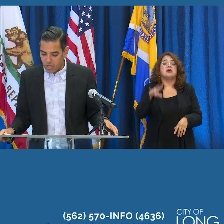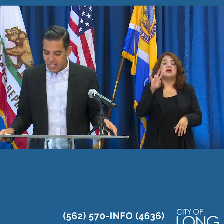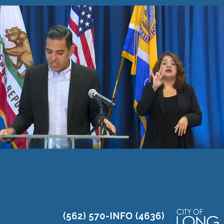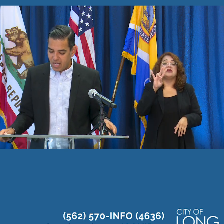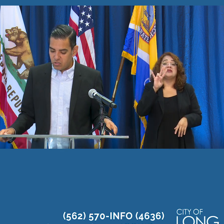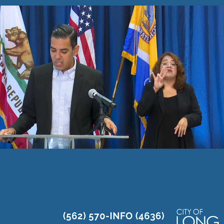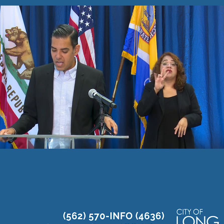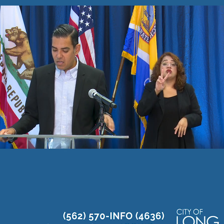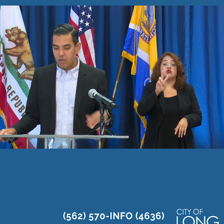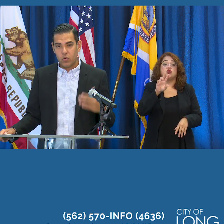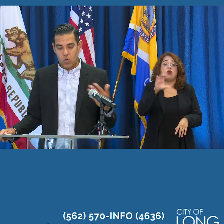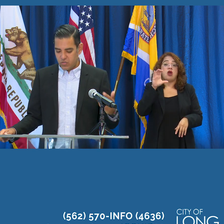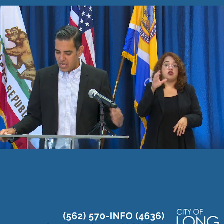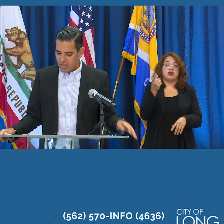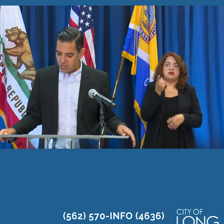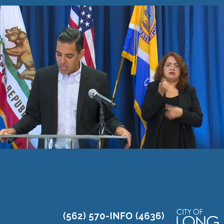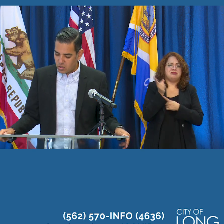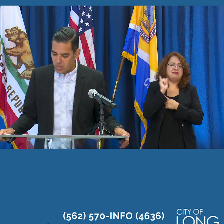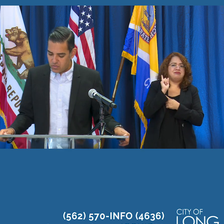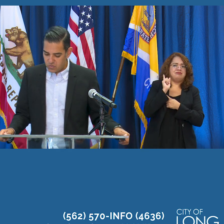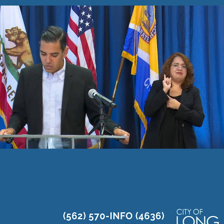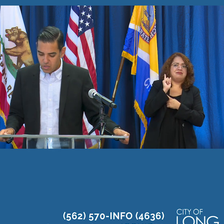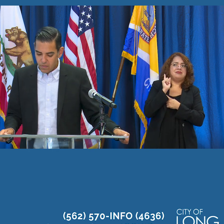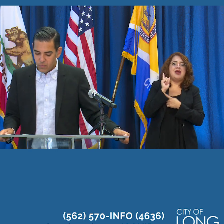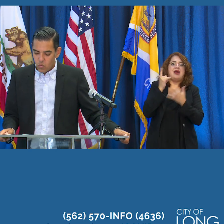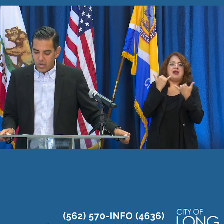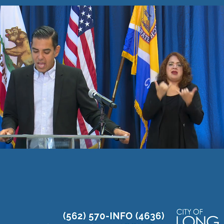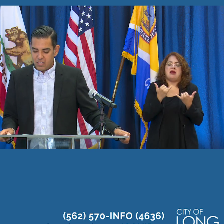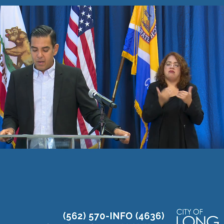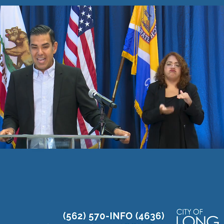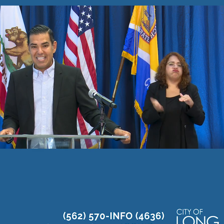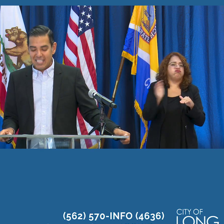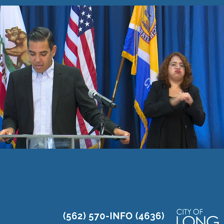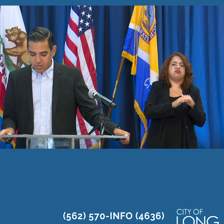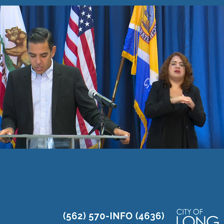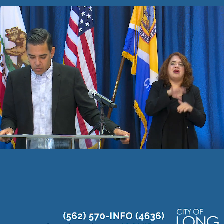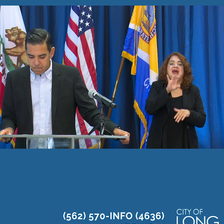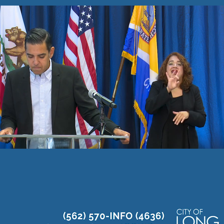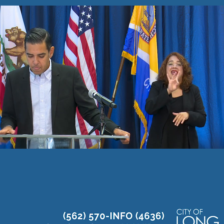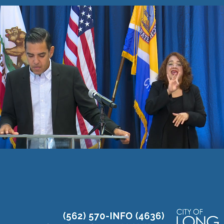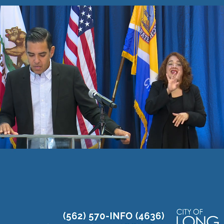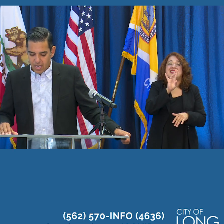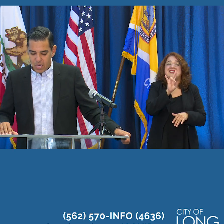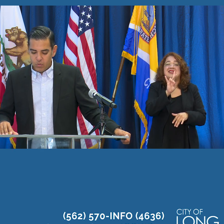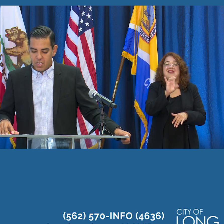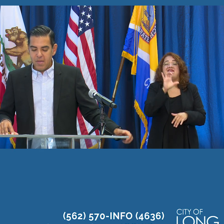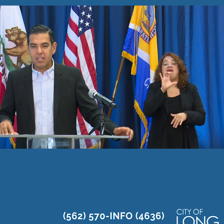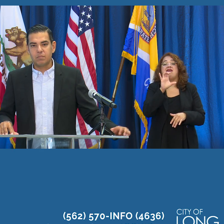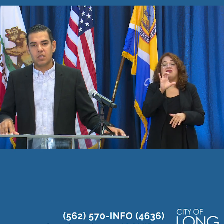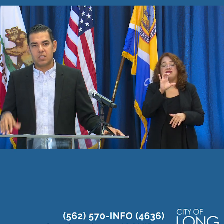Our case count today of course has increased. We have about 8,700 and we need to make some,